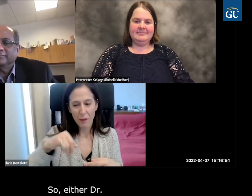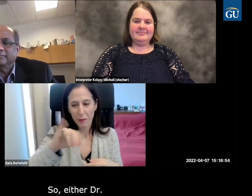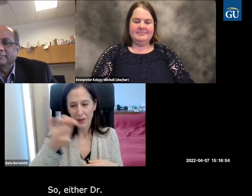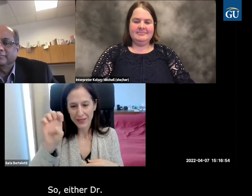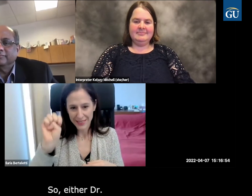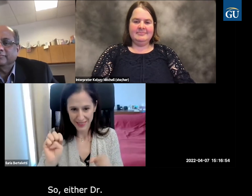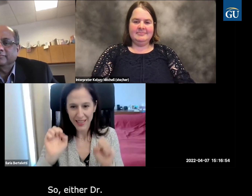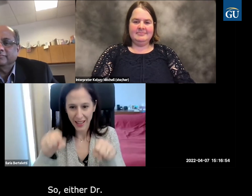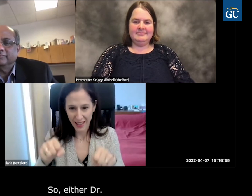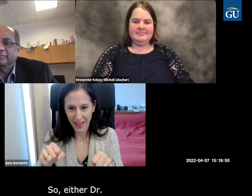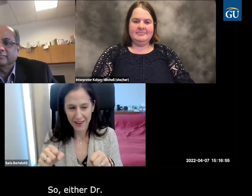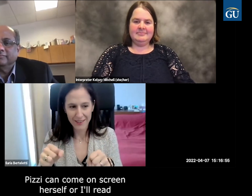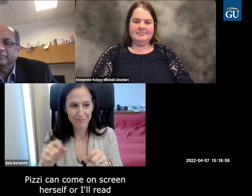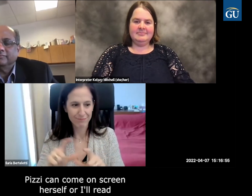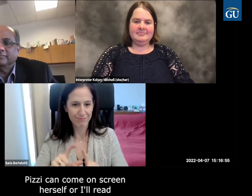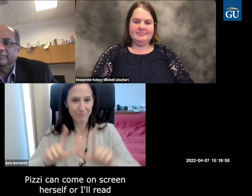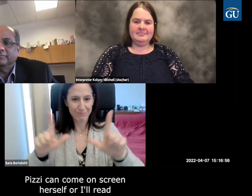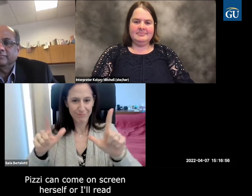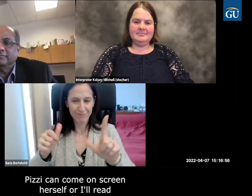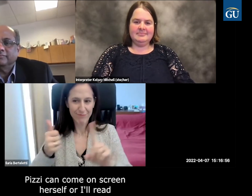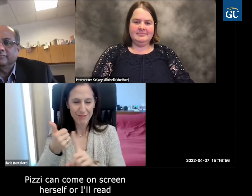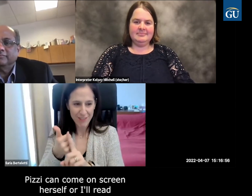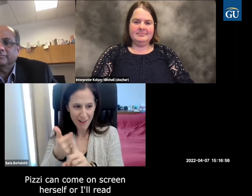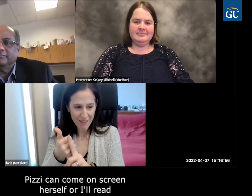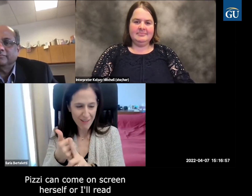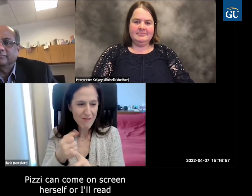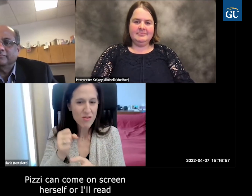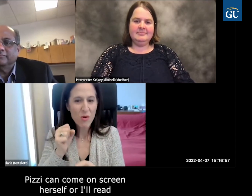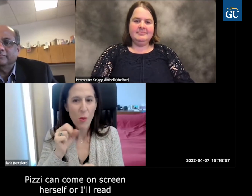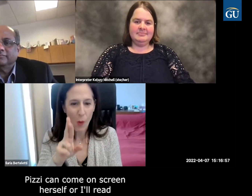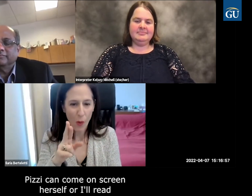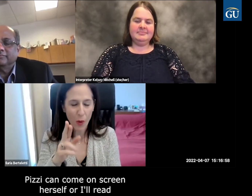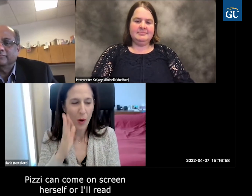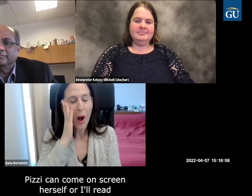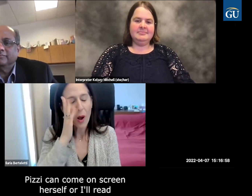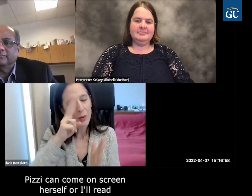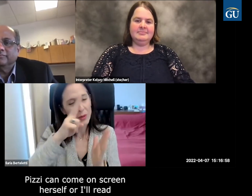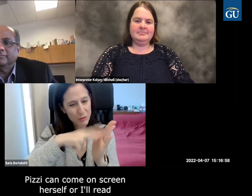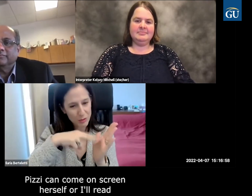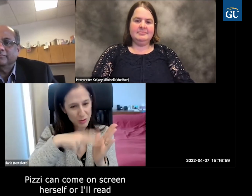so either dr pizzi can